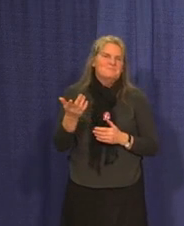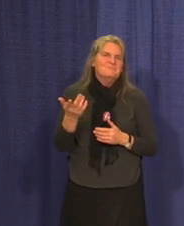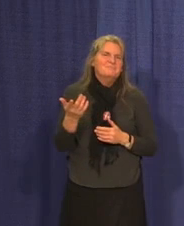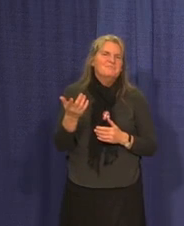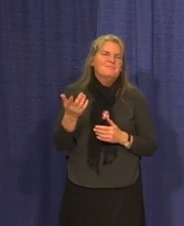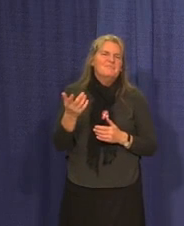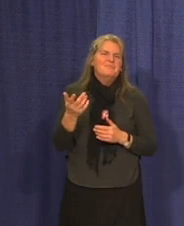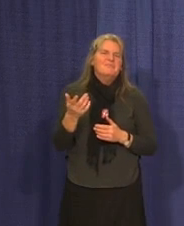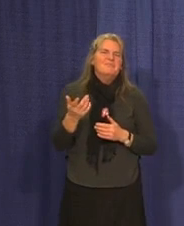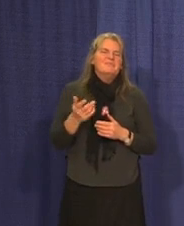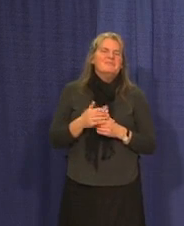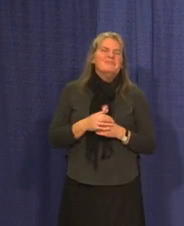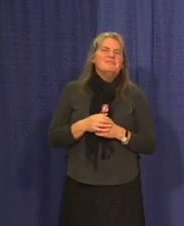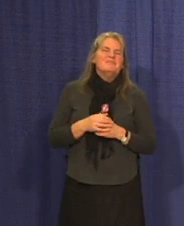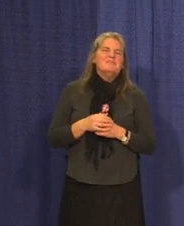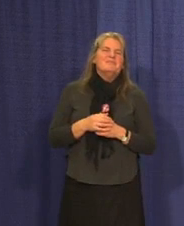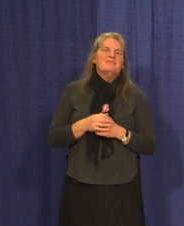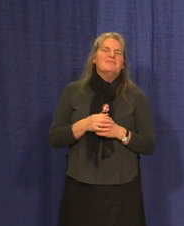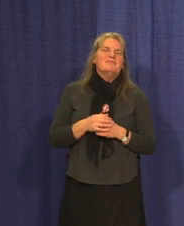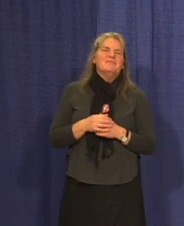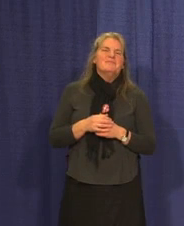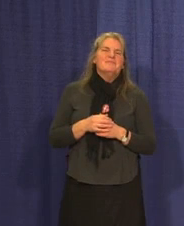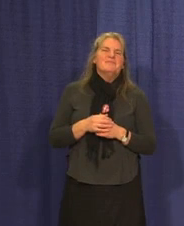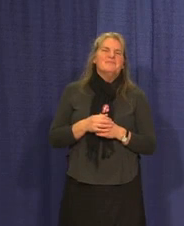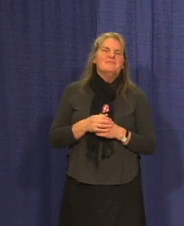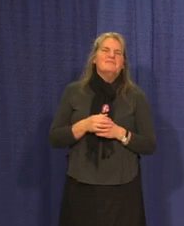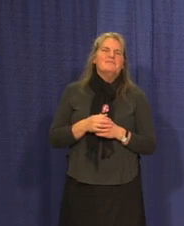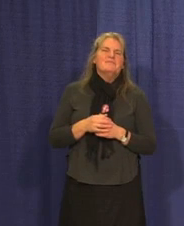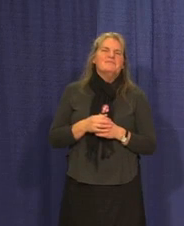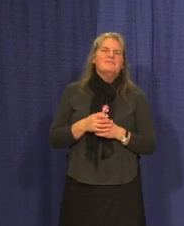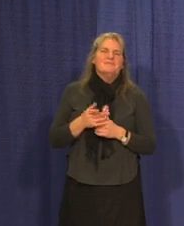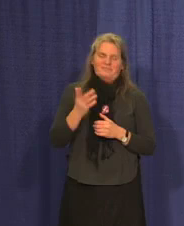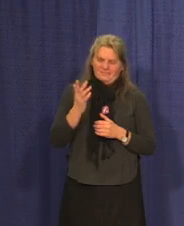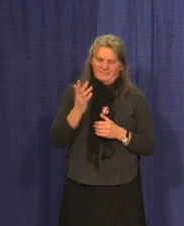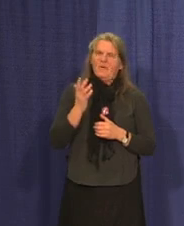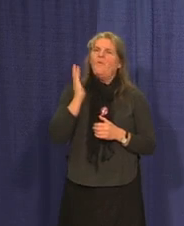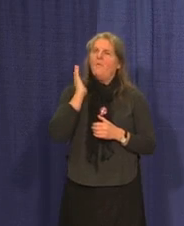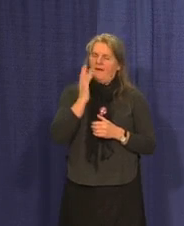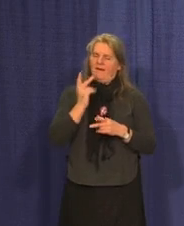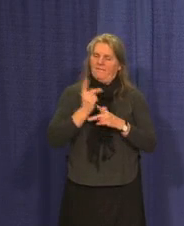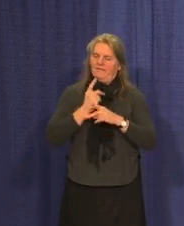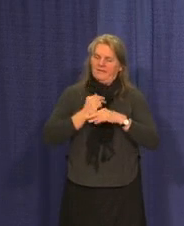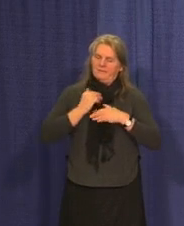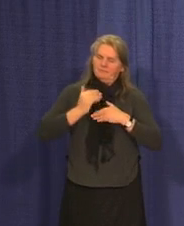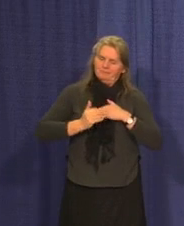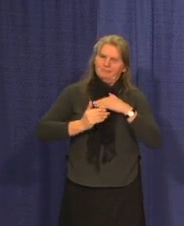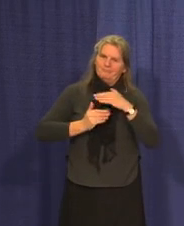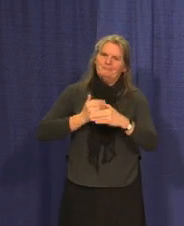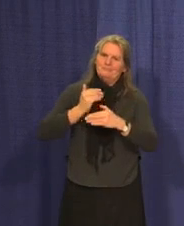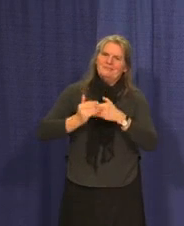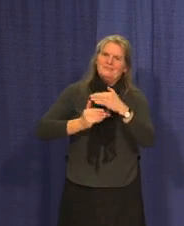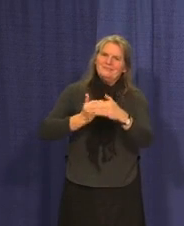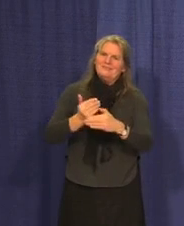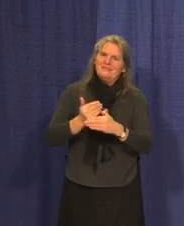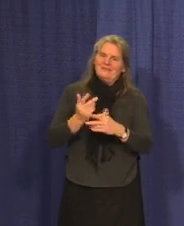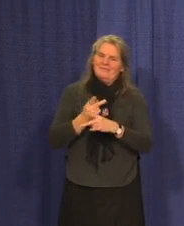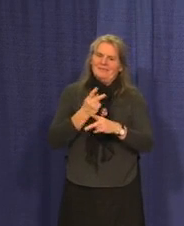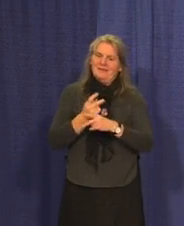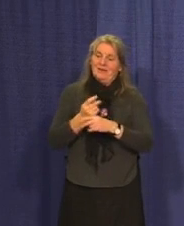And again, that is part of-- I think that is the blanks that we will be filling in as we get